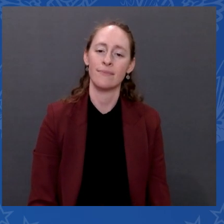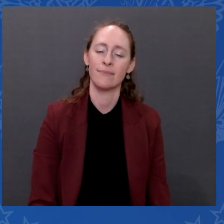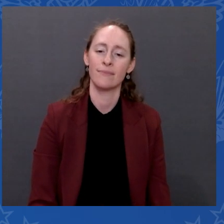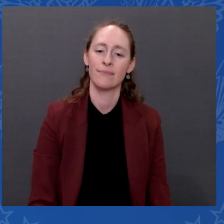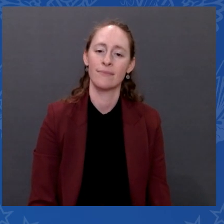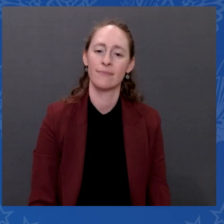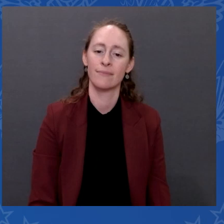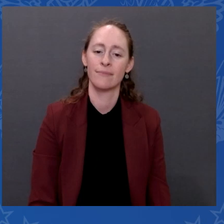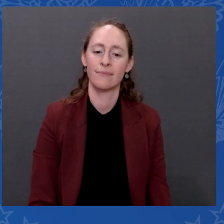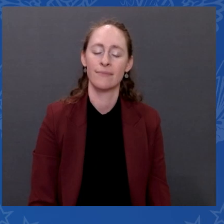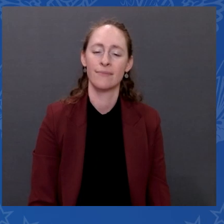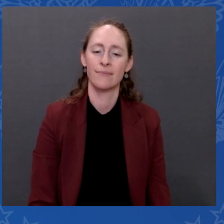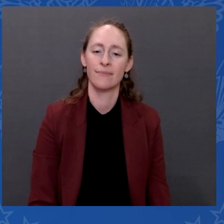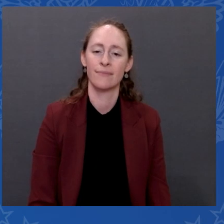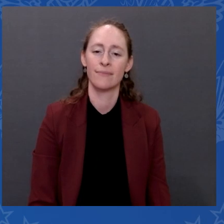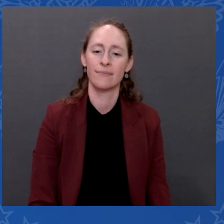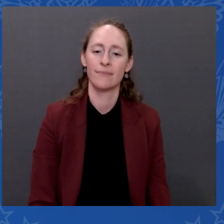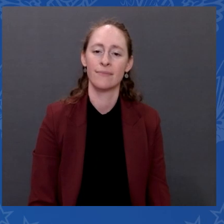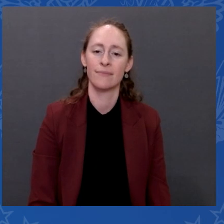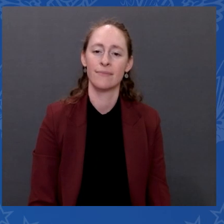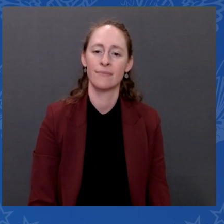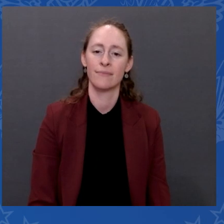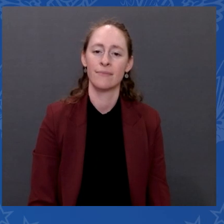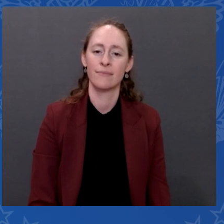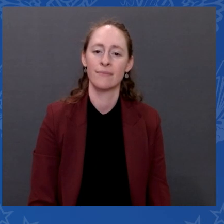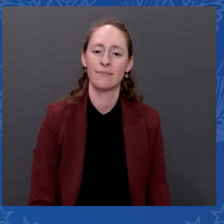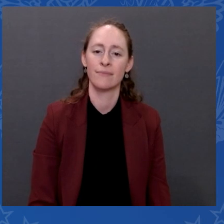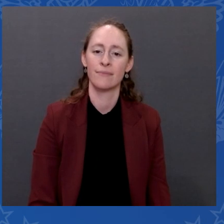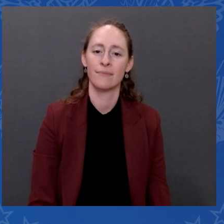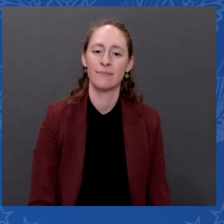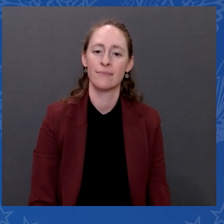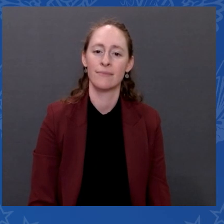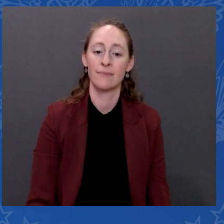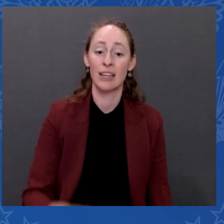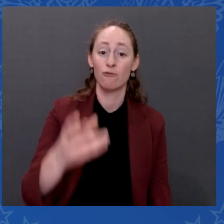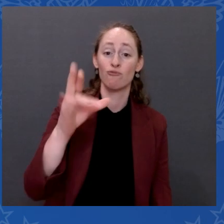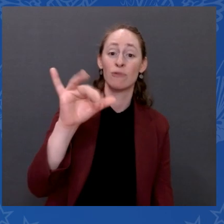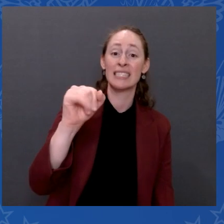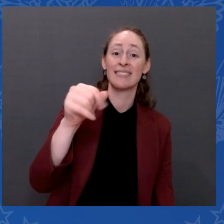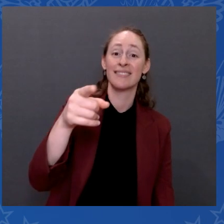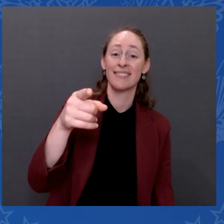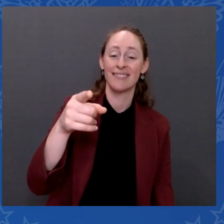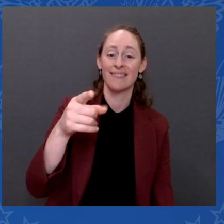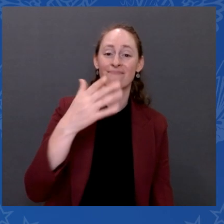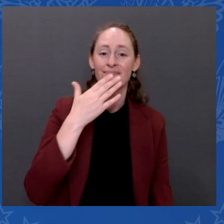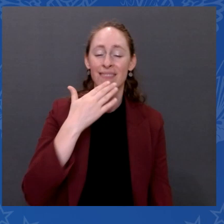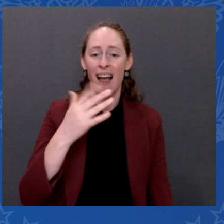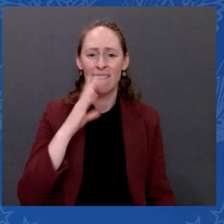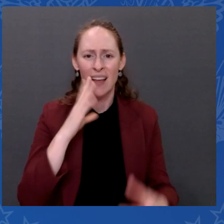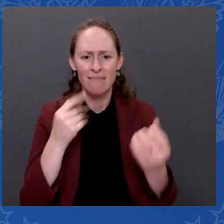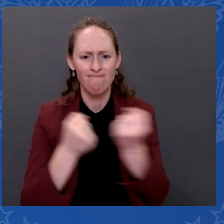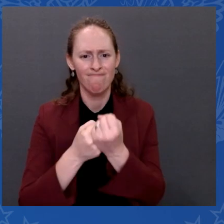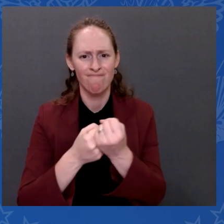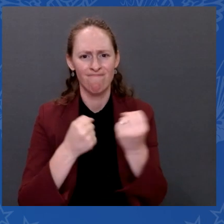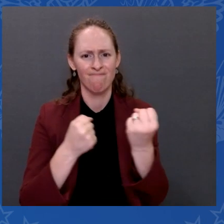you've been giving to this effort. You know, it was a top priority for me to ensure that incentives for semiconductors